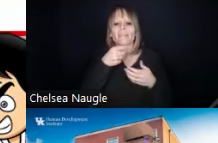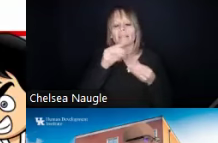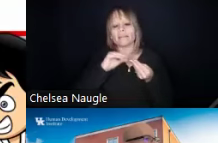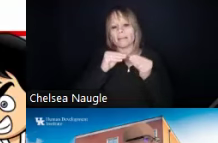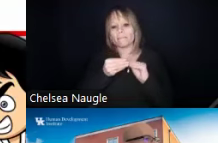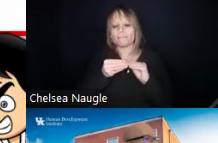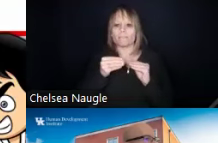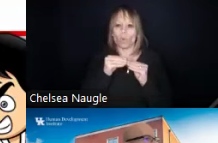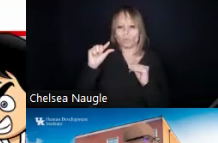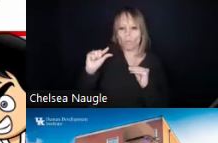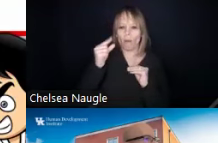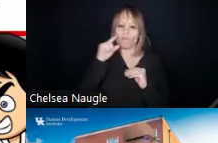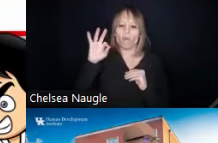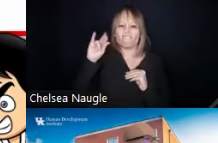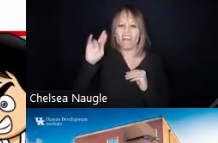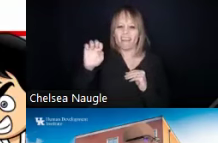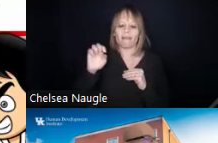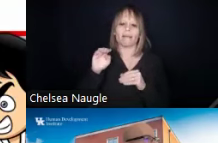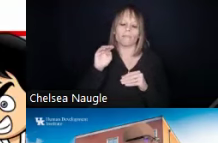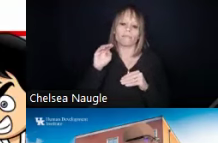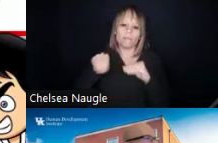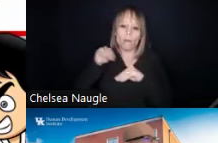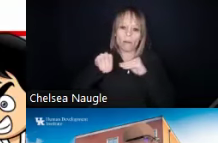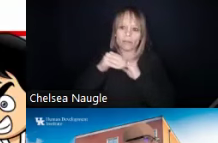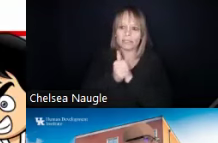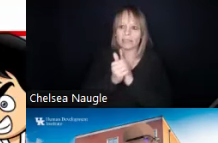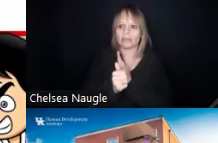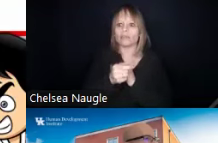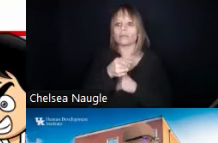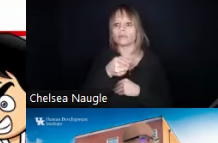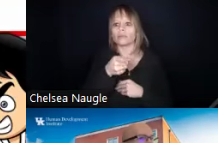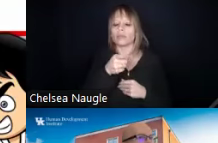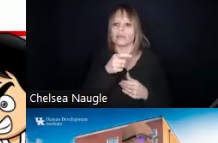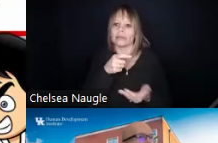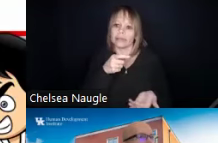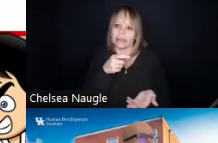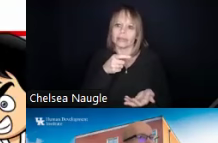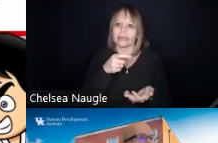improving from start to end. Not everybody answered that. Um, but there does appear, and this is something for